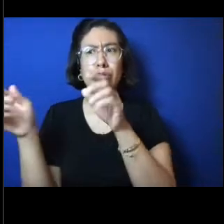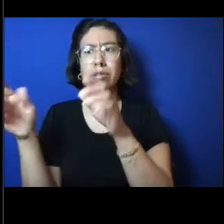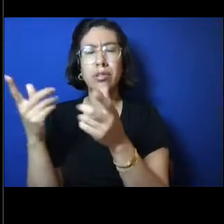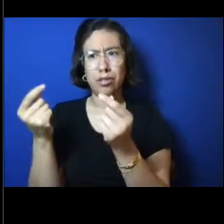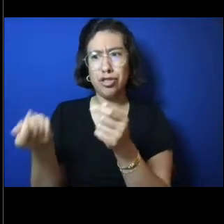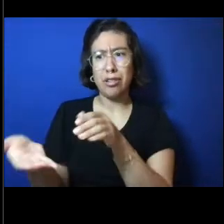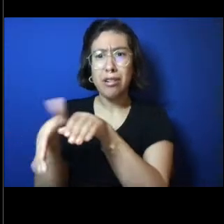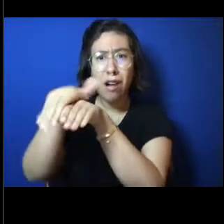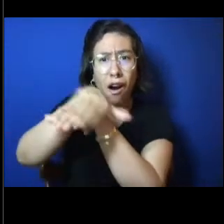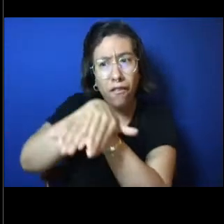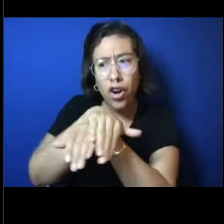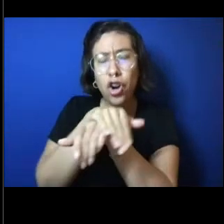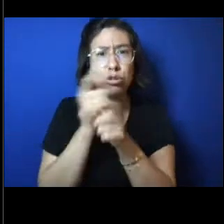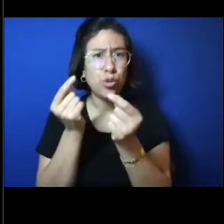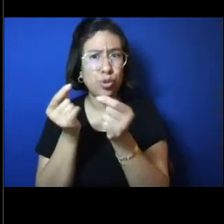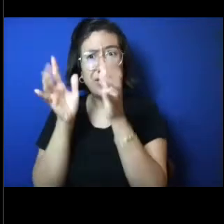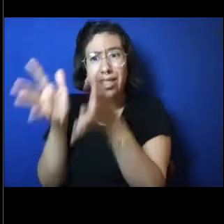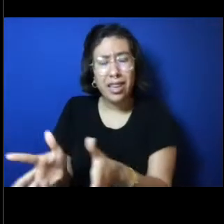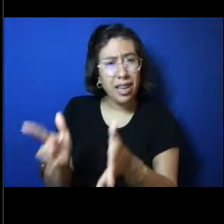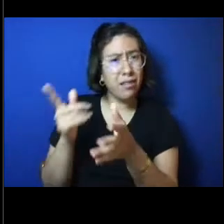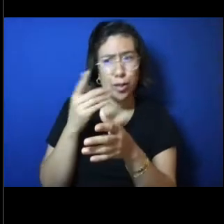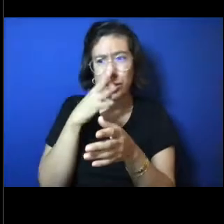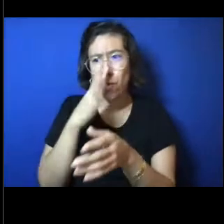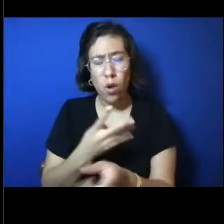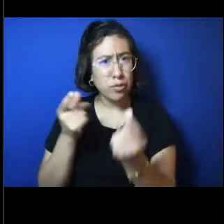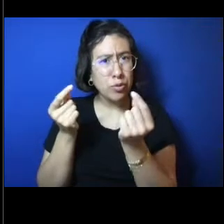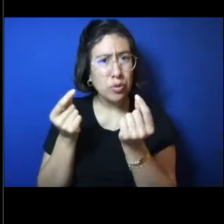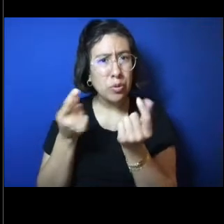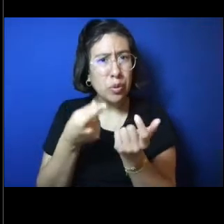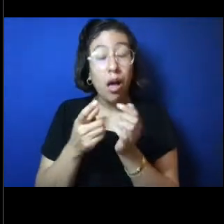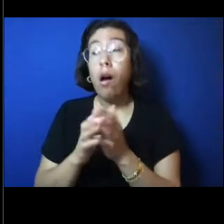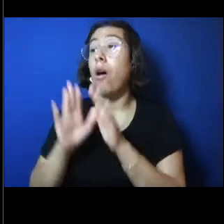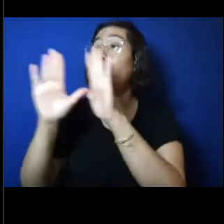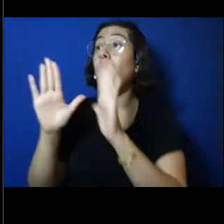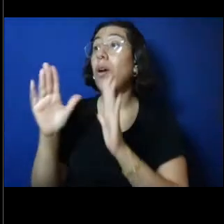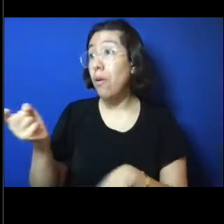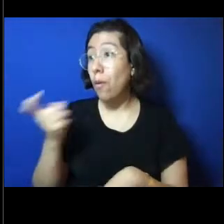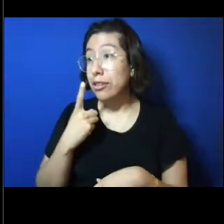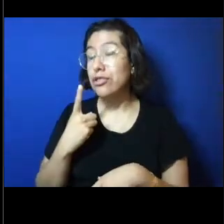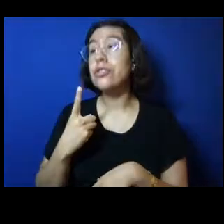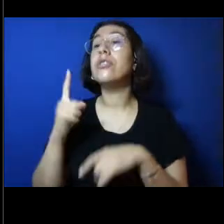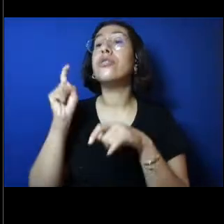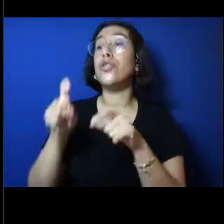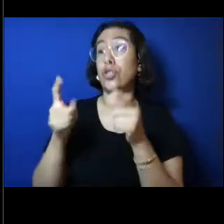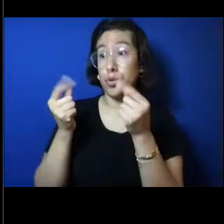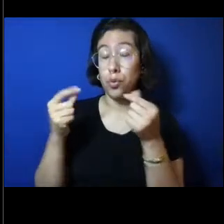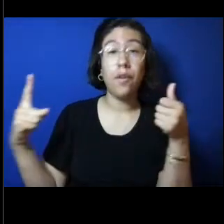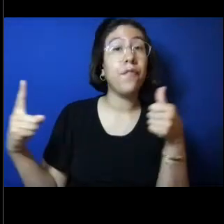Should you do anything to help the turtle?" So that's a great question. You should first immediately call